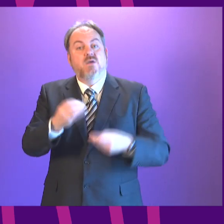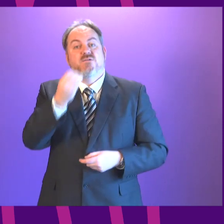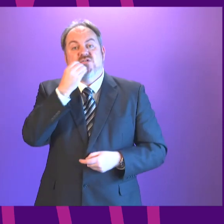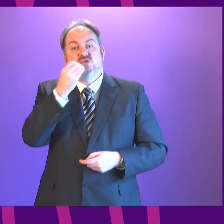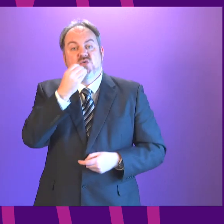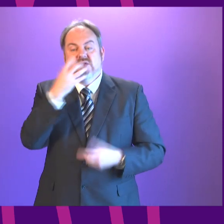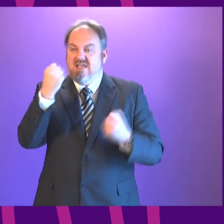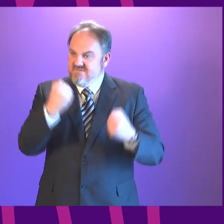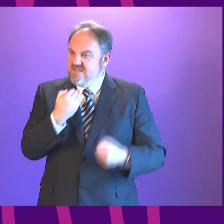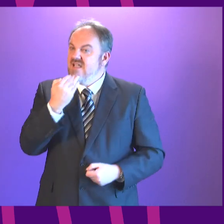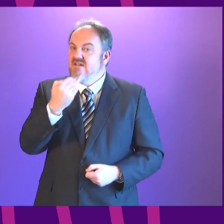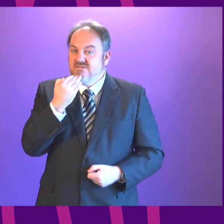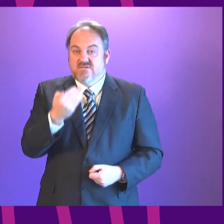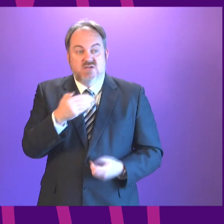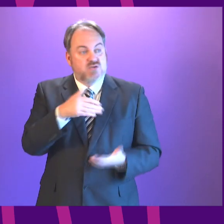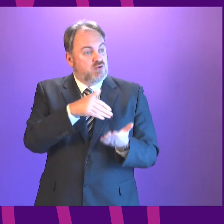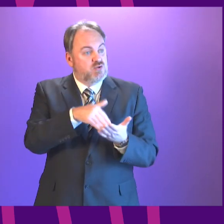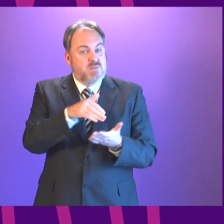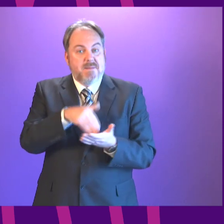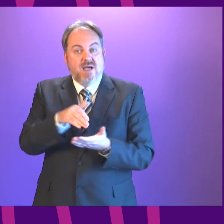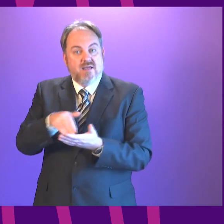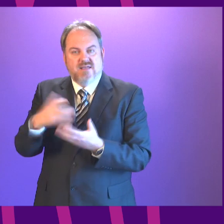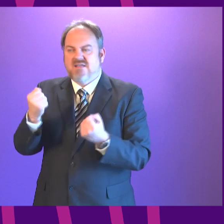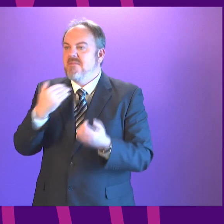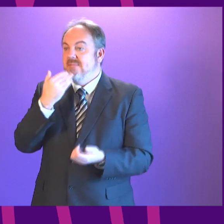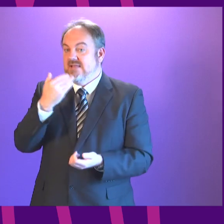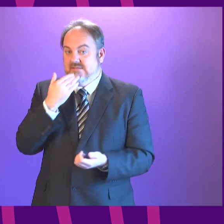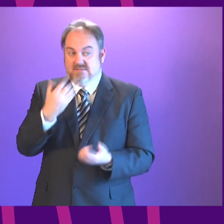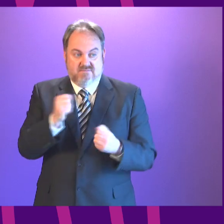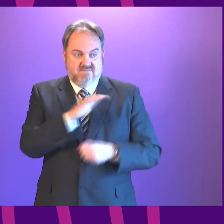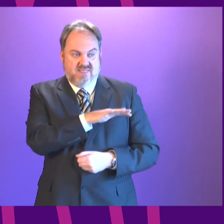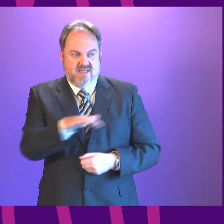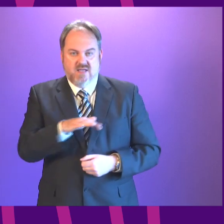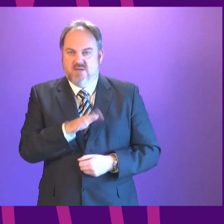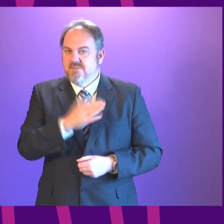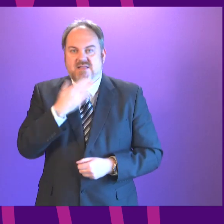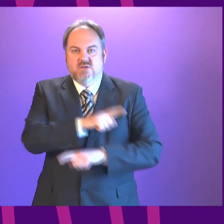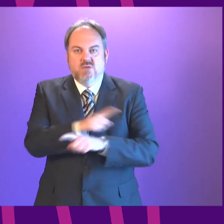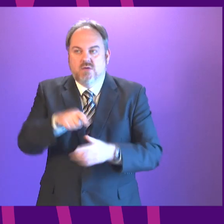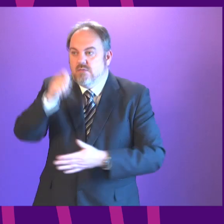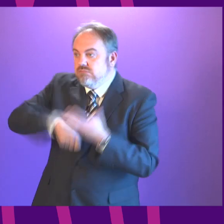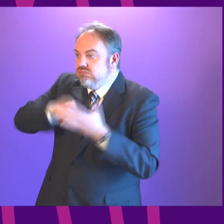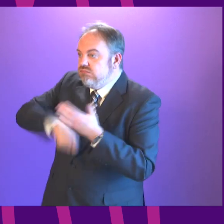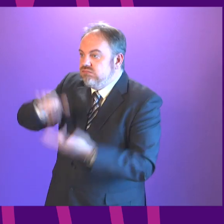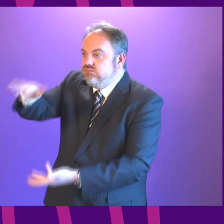supplies. Supermarkets are well stocked, so there is no need for anyone to buy more than